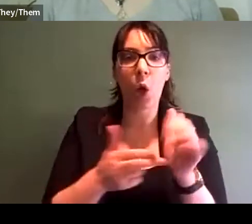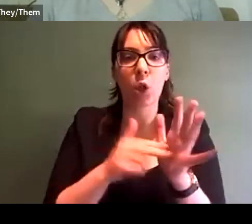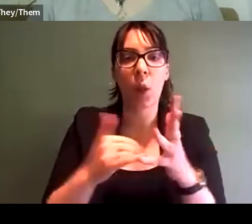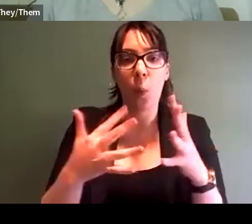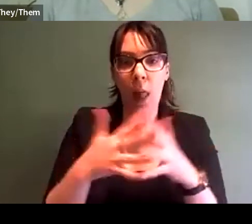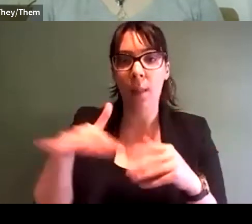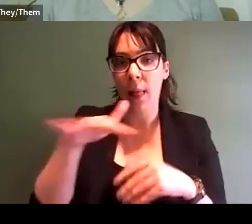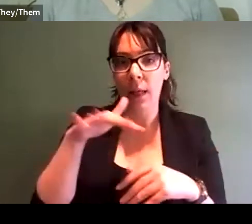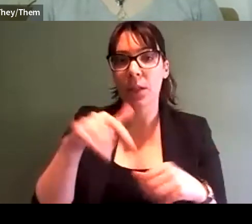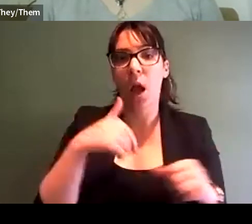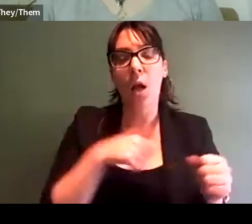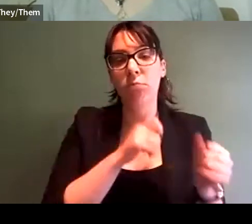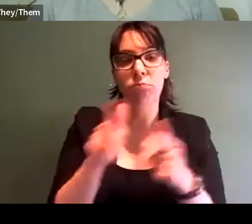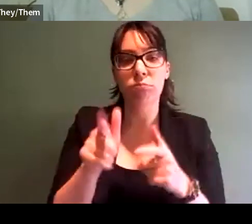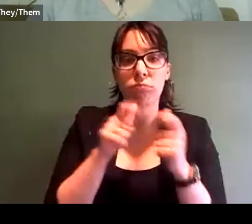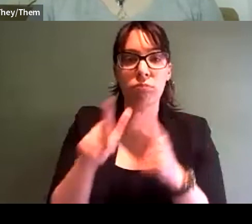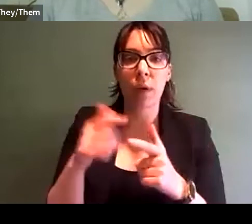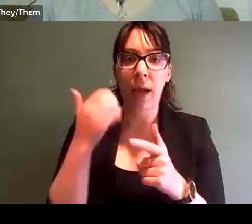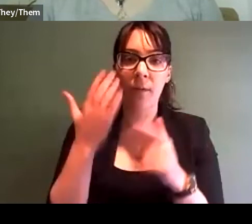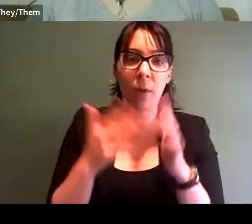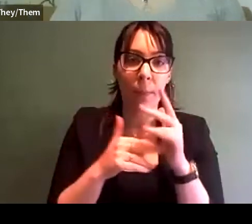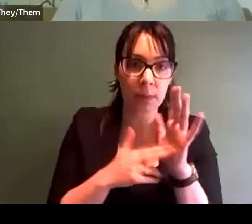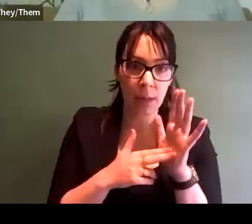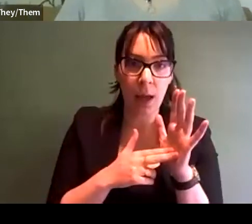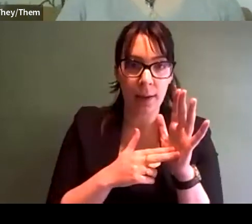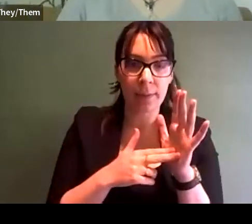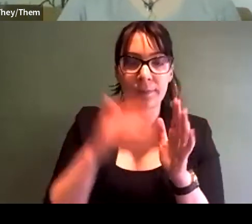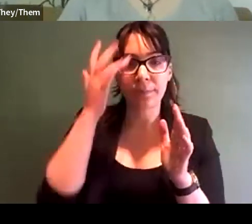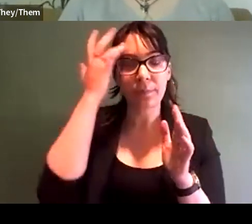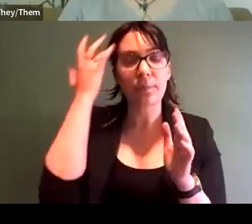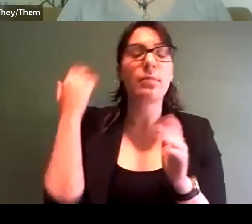And so yeah I kept on going I think was every Monday, I'd cut.